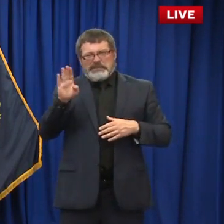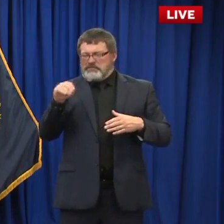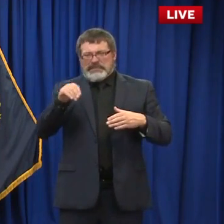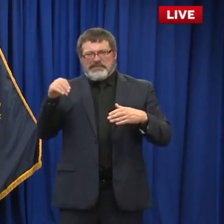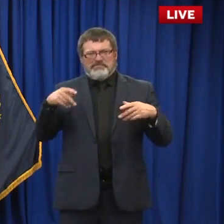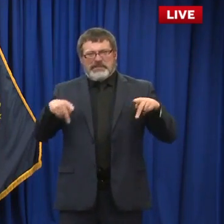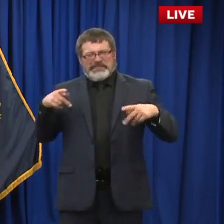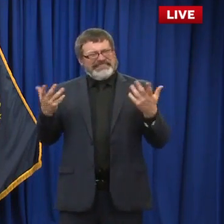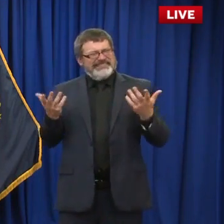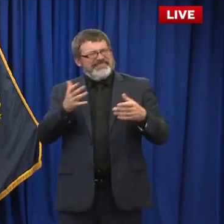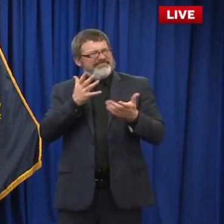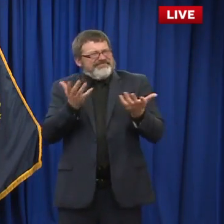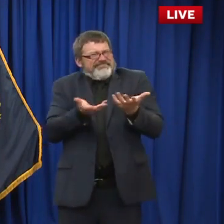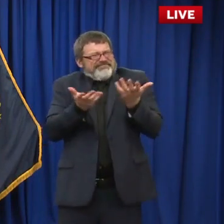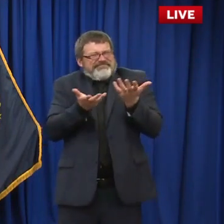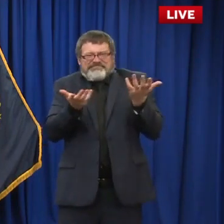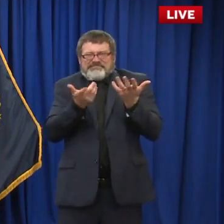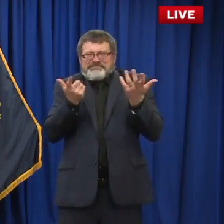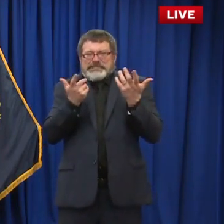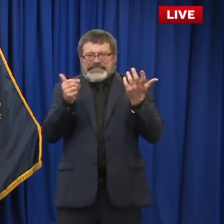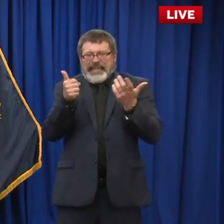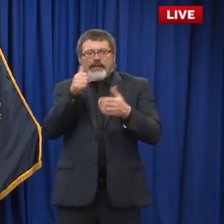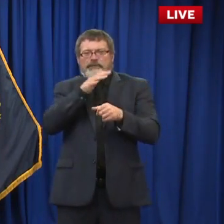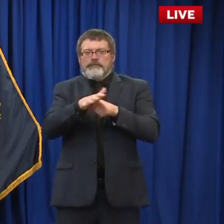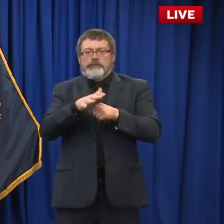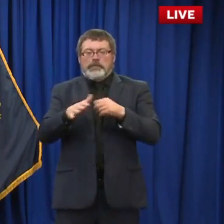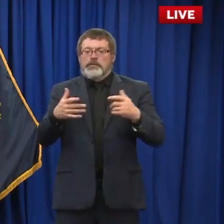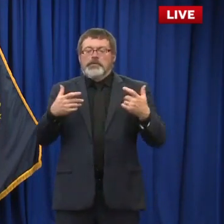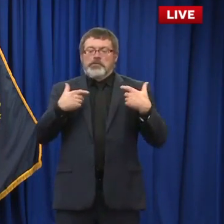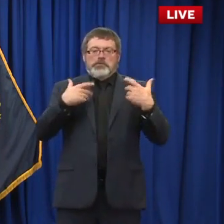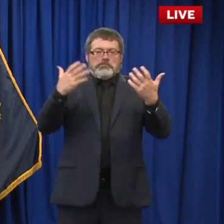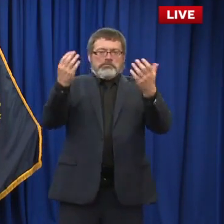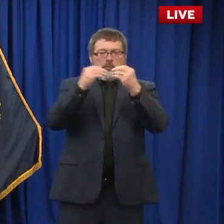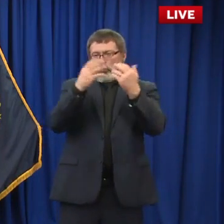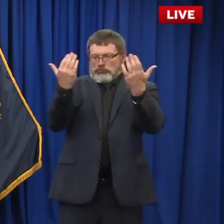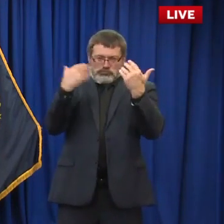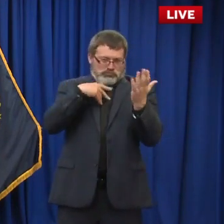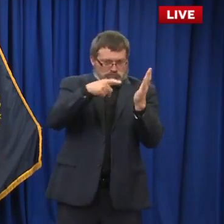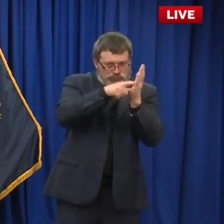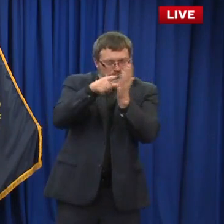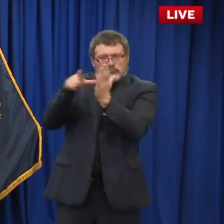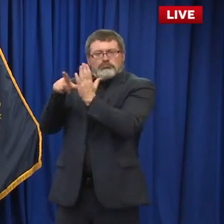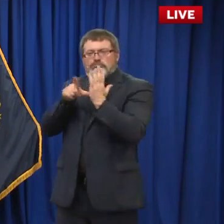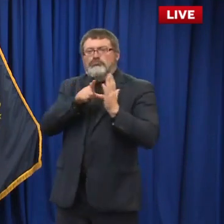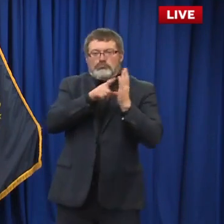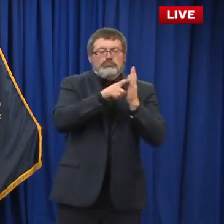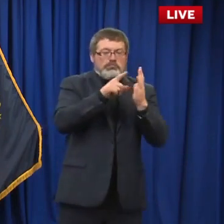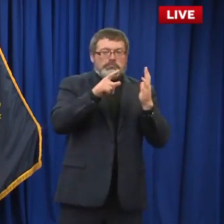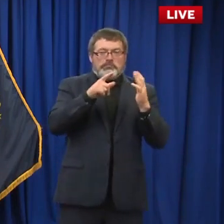FAR MAJORITY OF THE PROJECTS I BELIEVE WERE ONES THAT WHERE THE LOW HANGING FRUIT THAT COULD BE DONE AND HATS OFF TO THE TEAM.